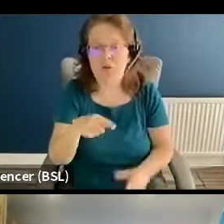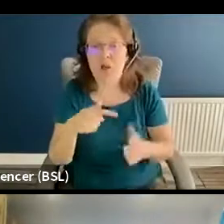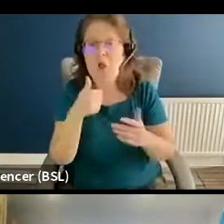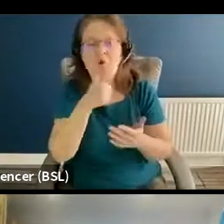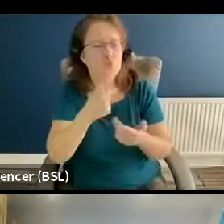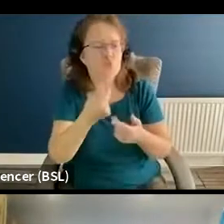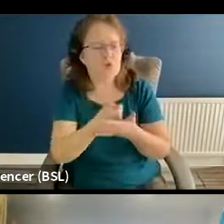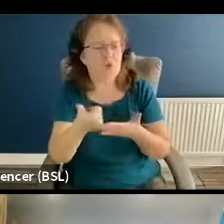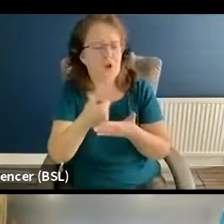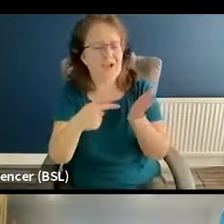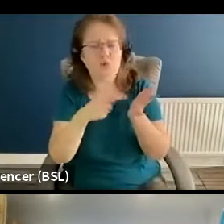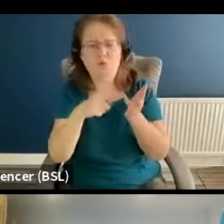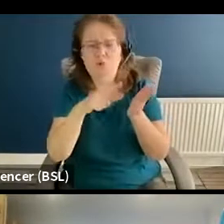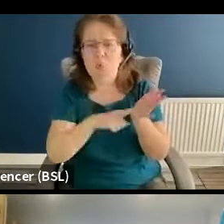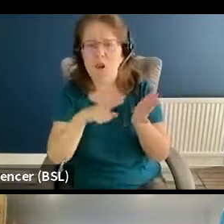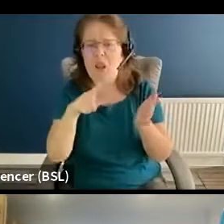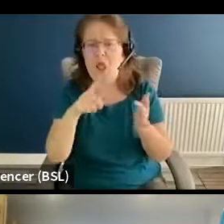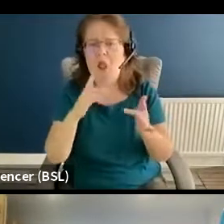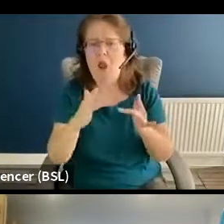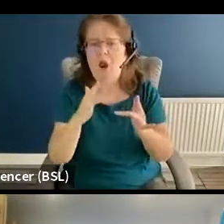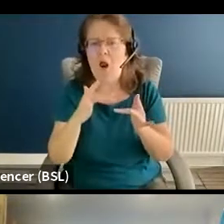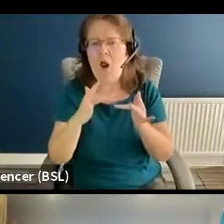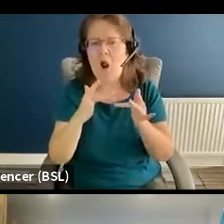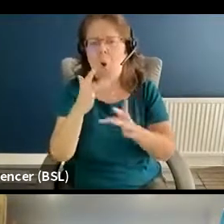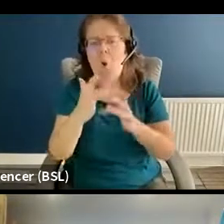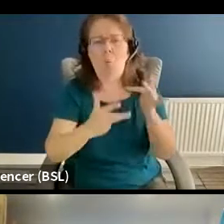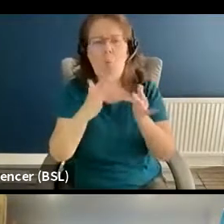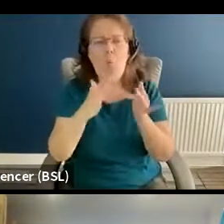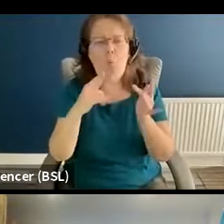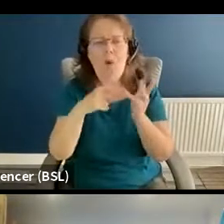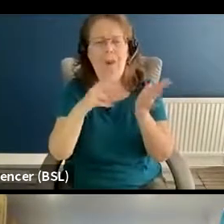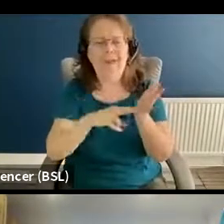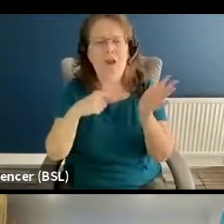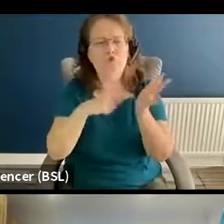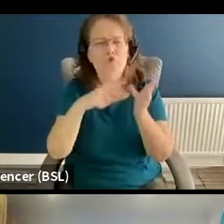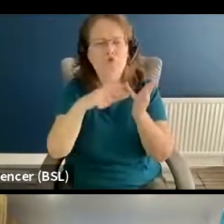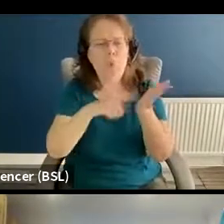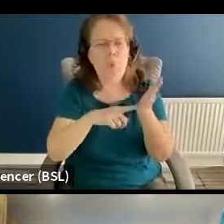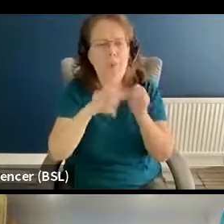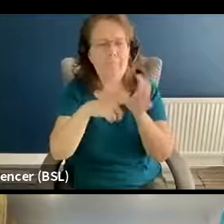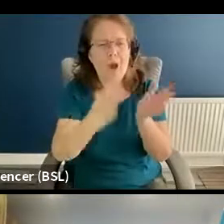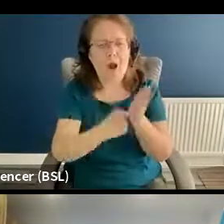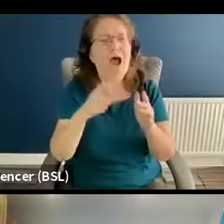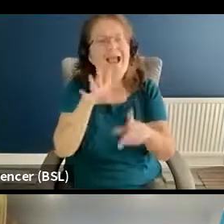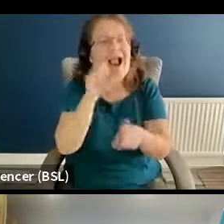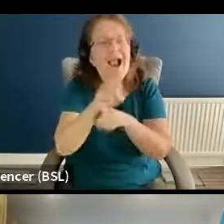and we recommend is web wave toolbar. Again, it doesn't catch all the issues. It probably only